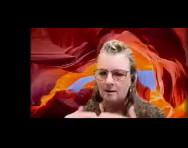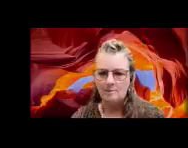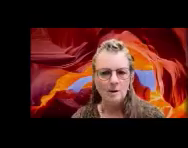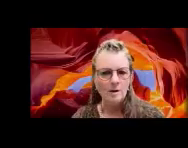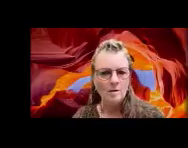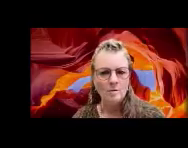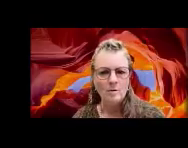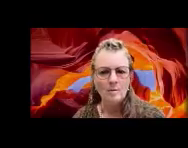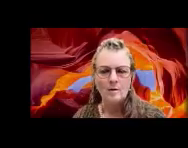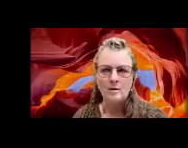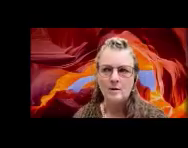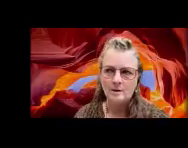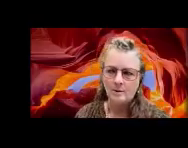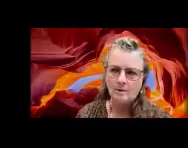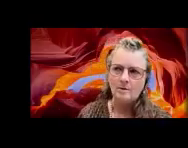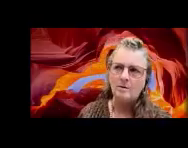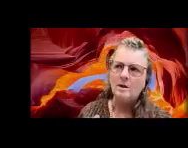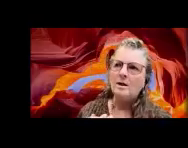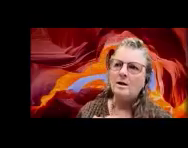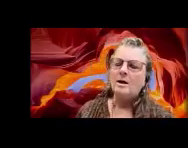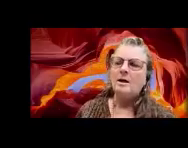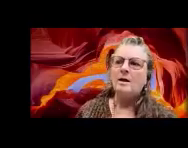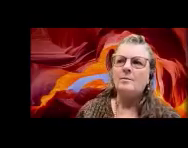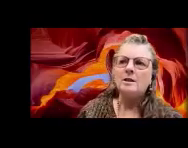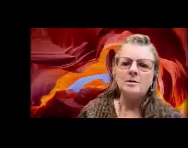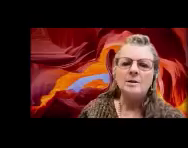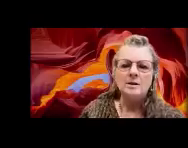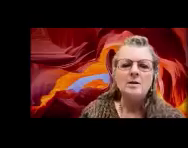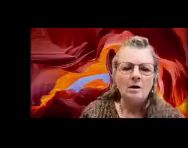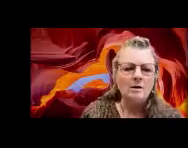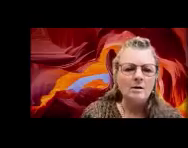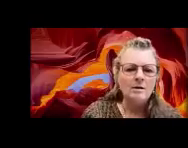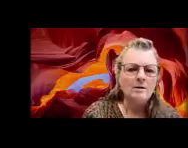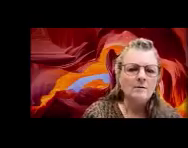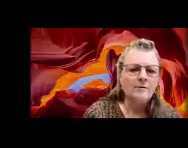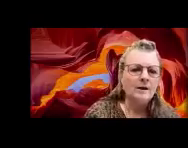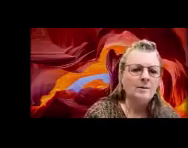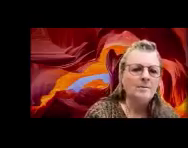like below normal or typical, it just means it's harder for them.